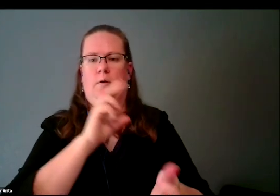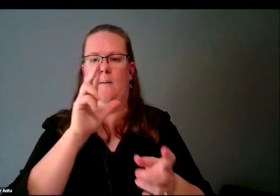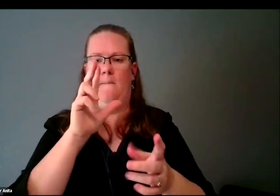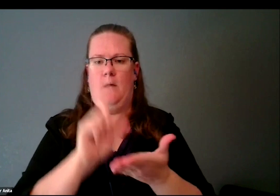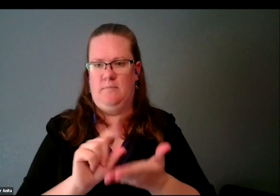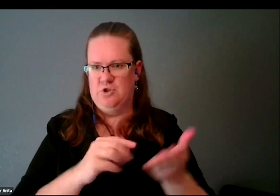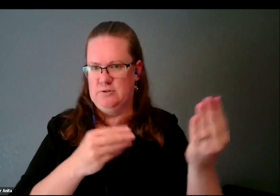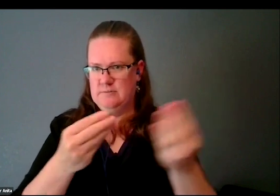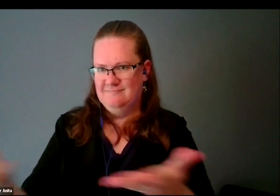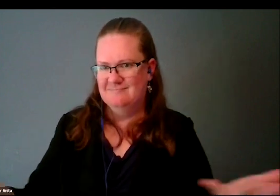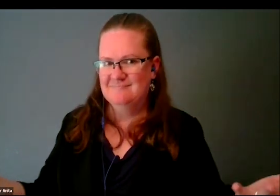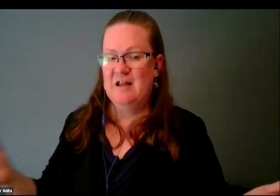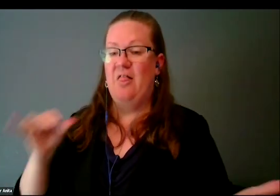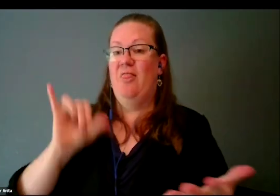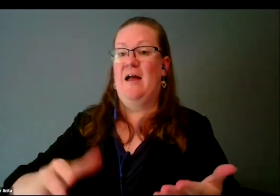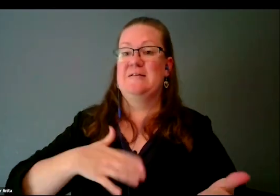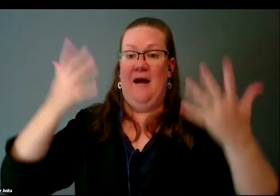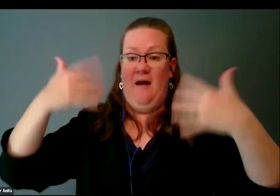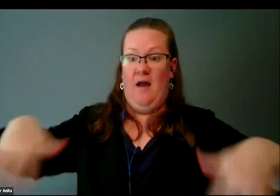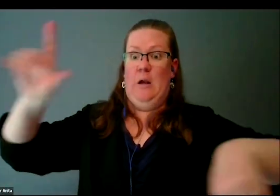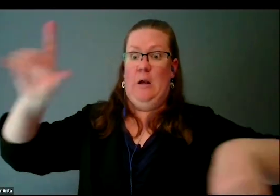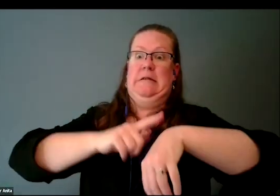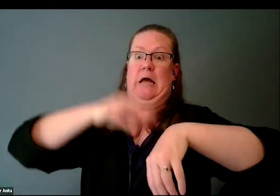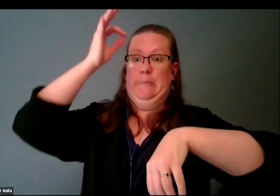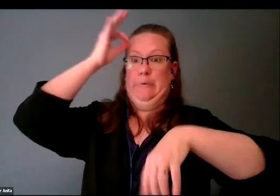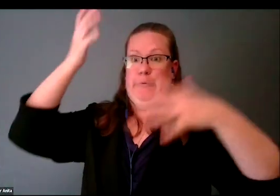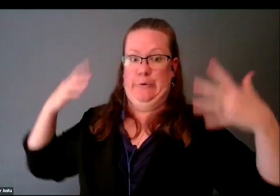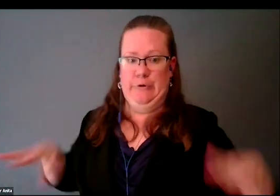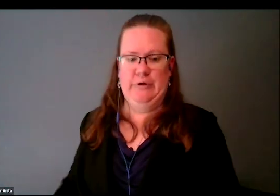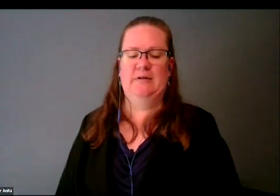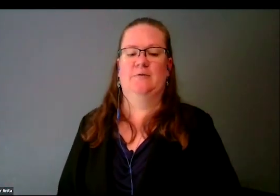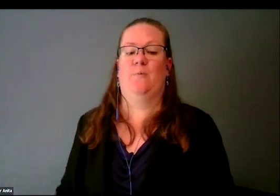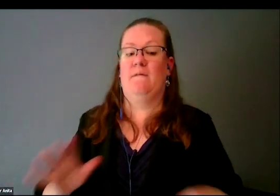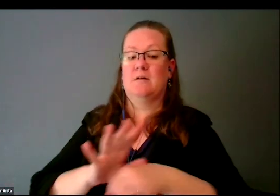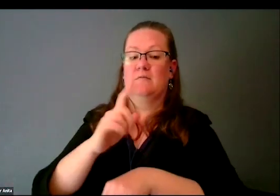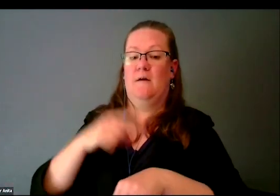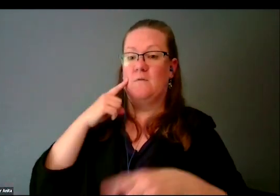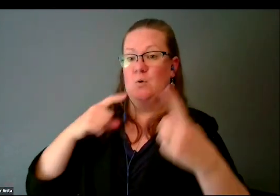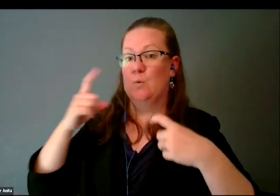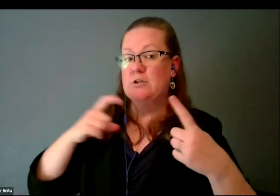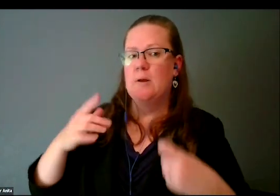That is the end. We made it with just a bit of time for questions. My contact information's on the screen.